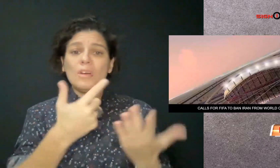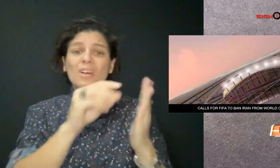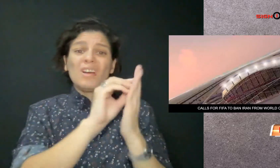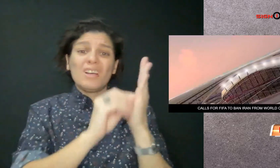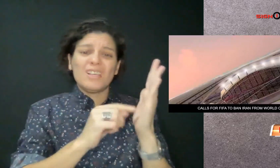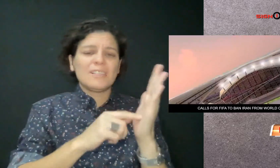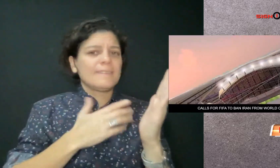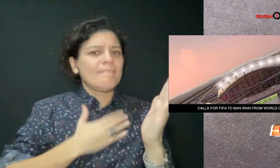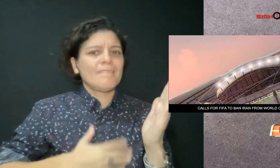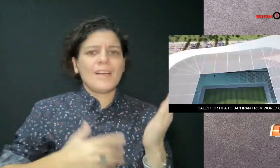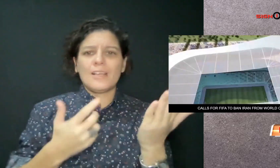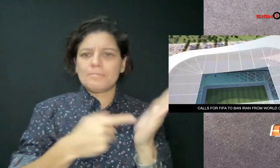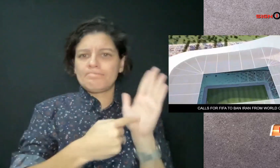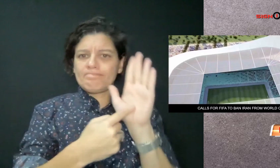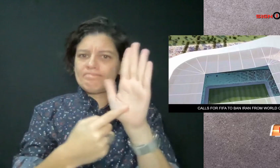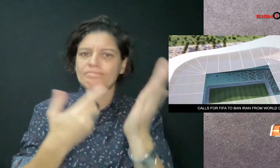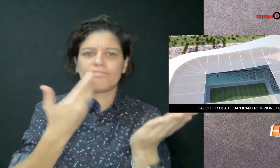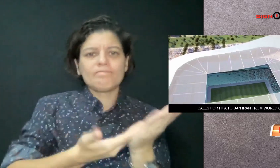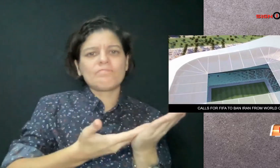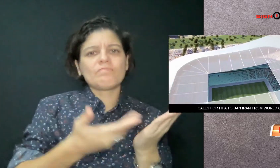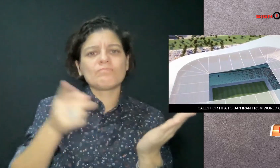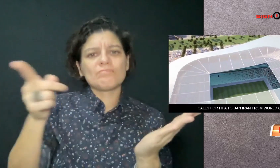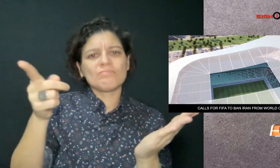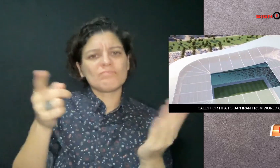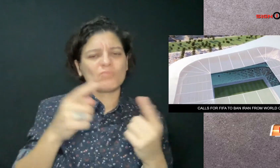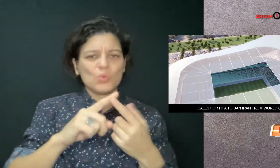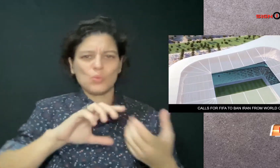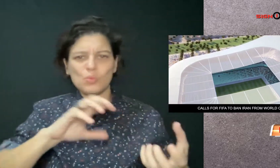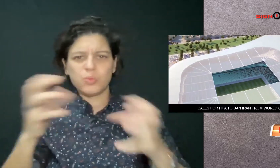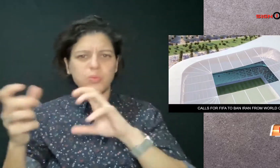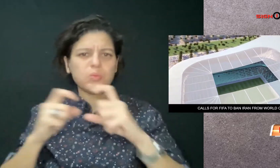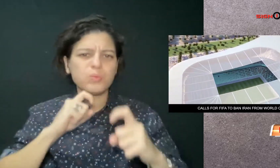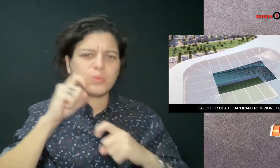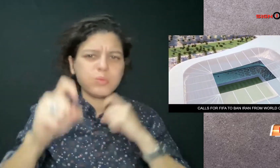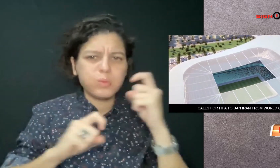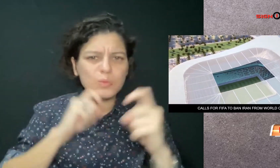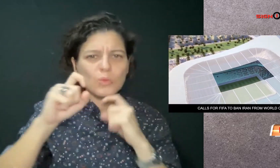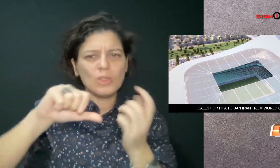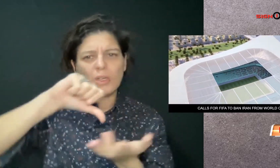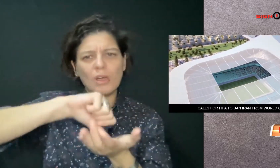the letter demands disassociation of Iran's brutality from the sporting world